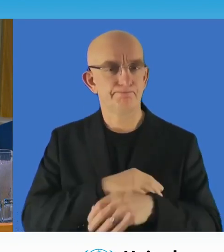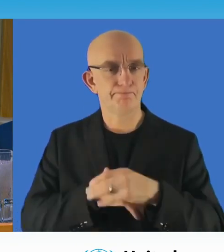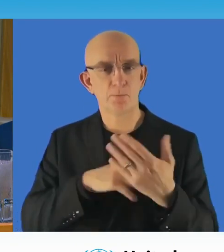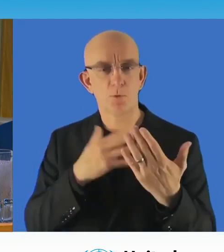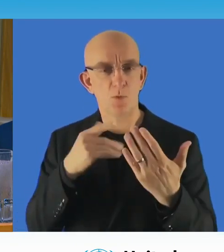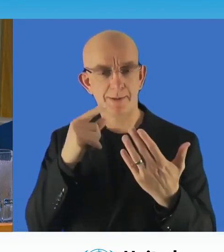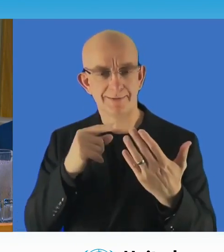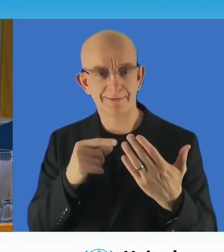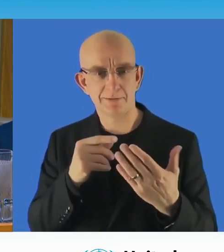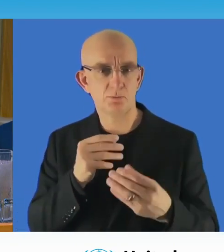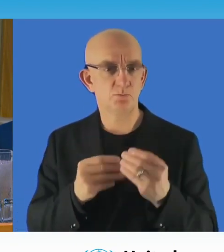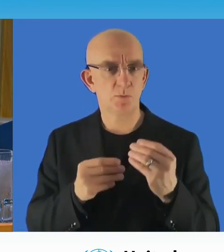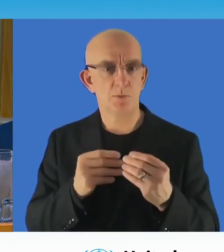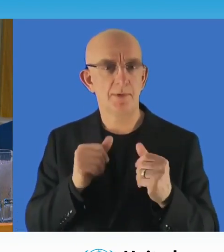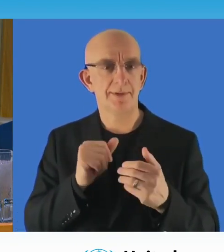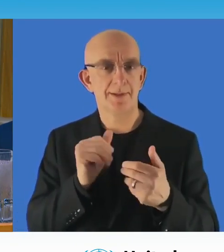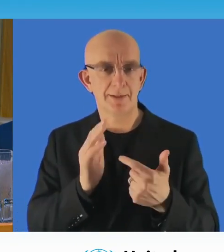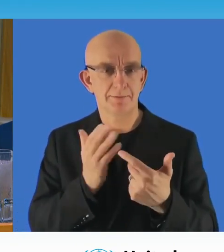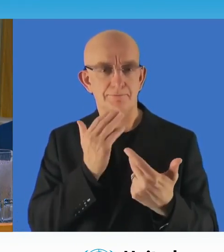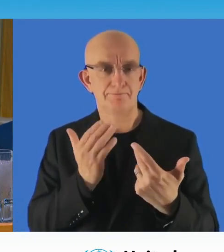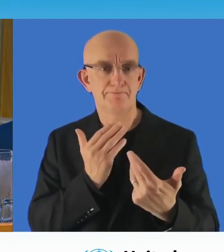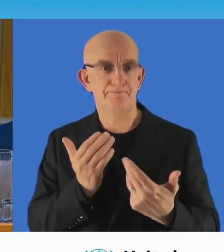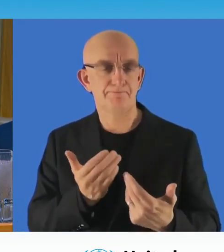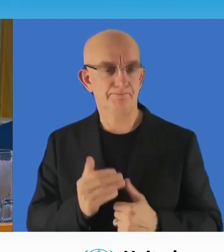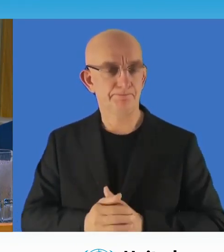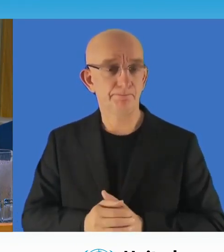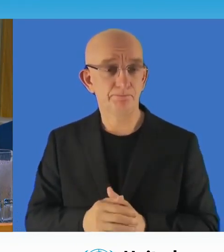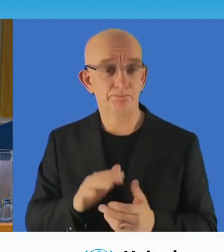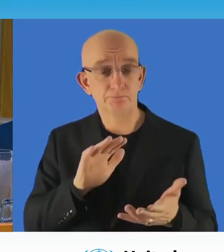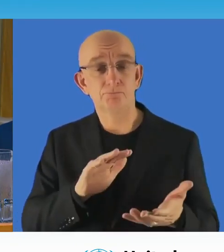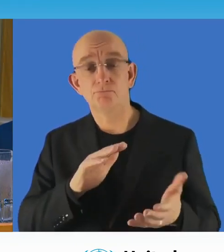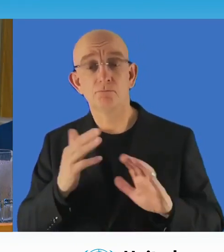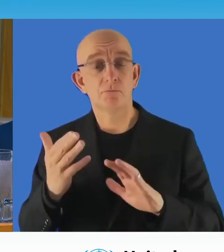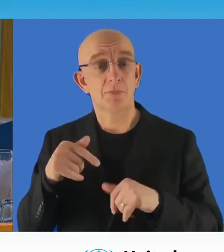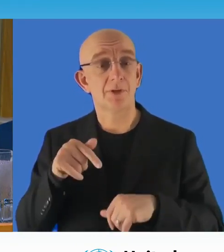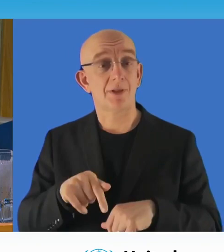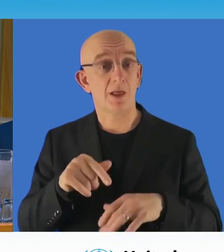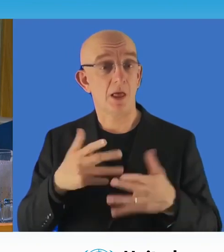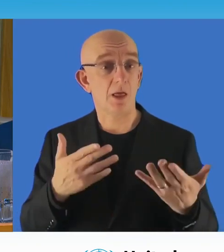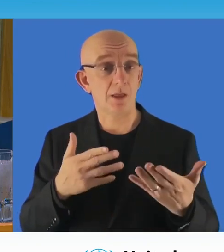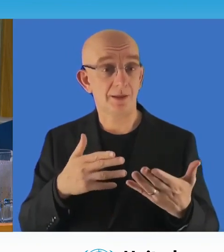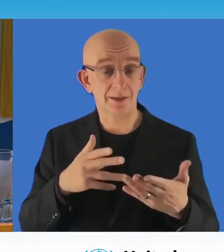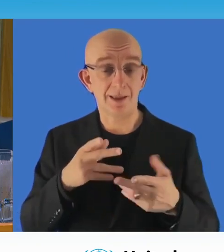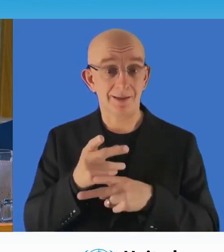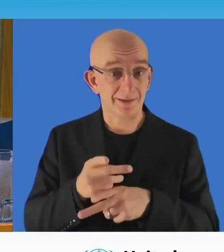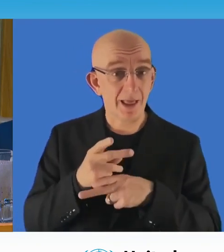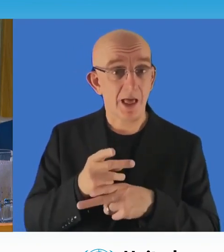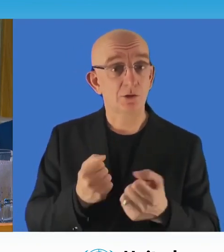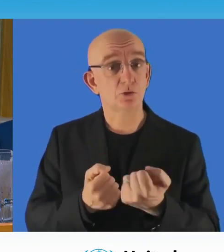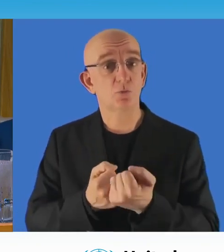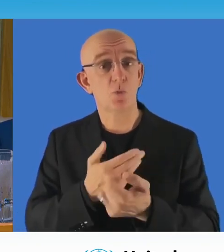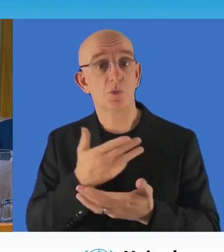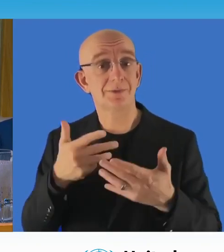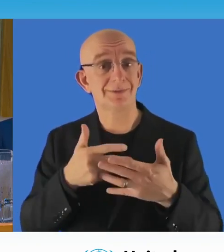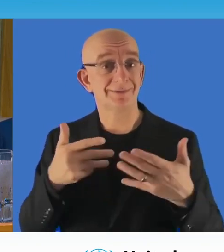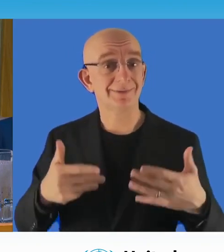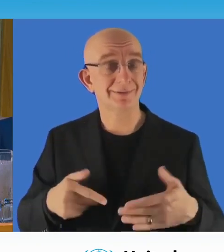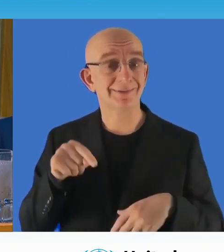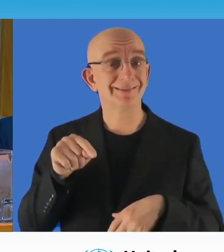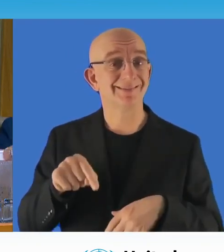generations of persons with disabilities is key the current care economy needs to be transformed